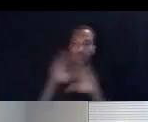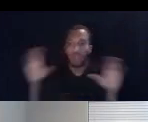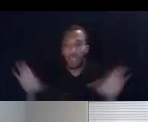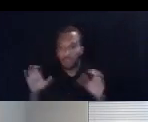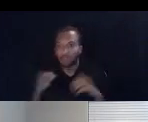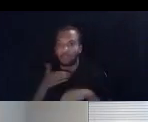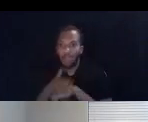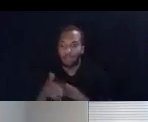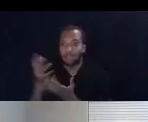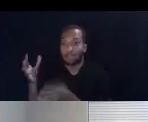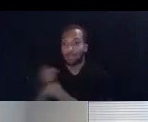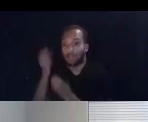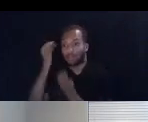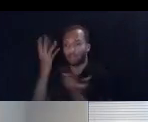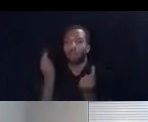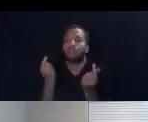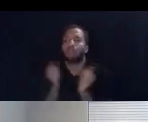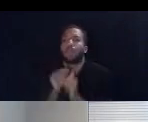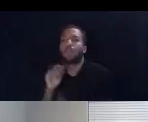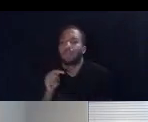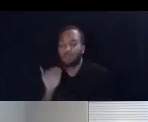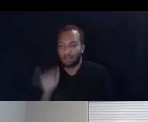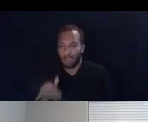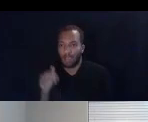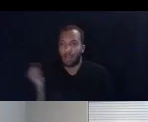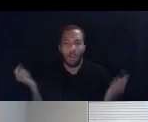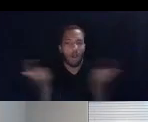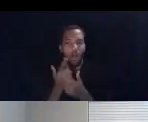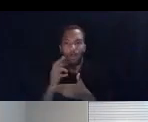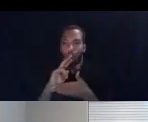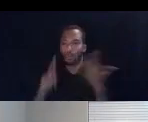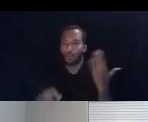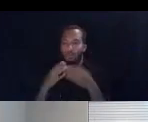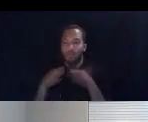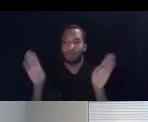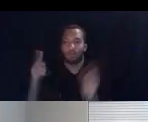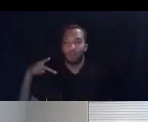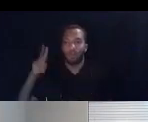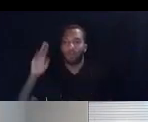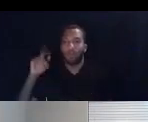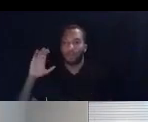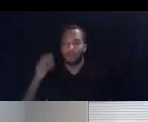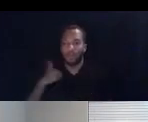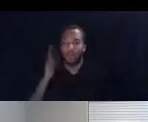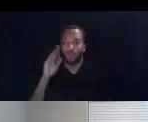So that's where you'll find. And all of the reports are public. Then I will try to find the website